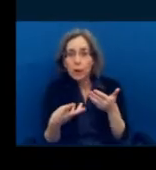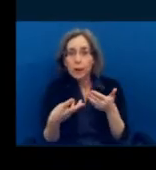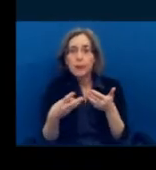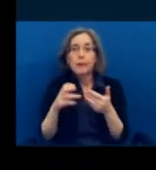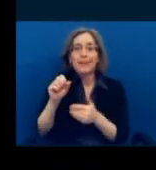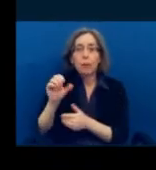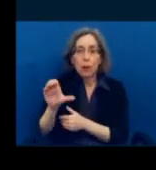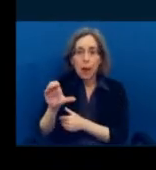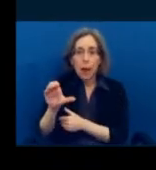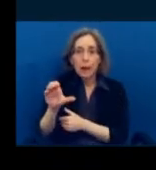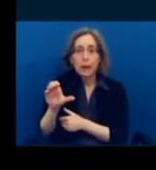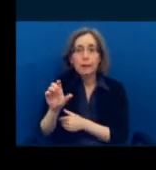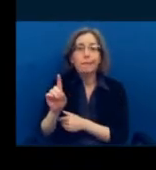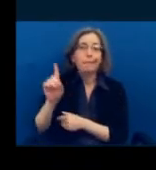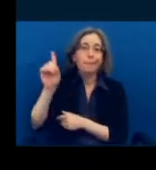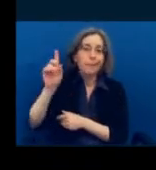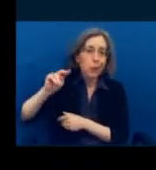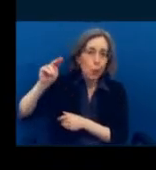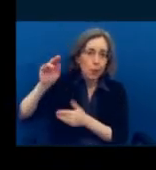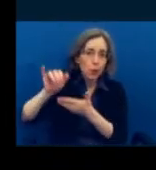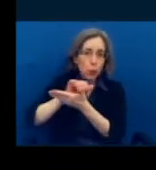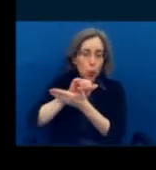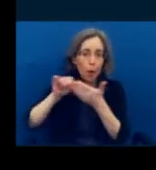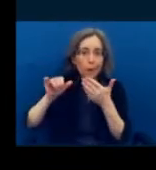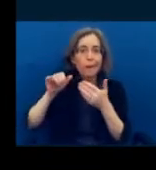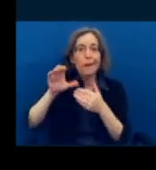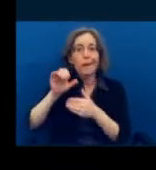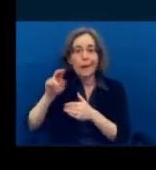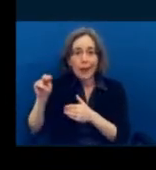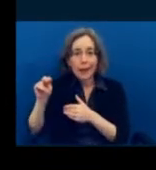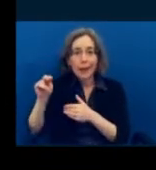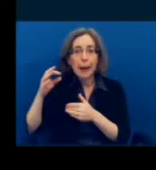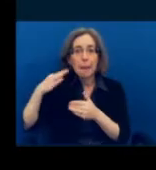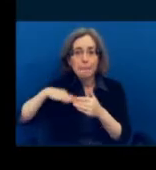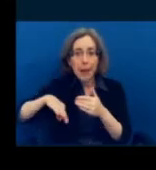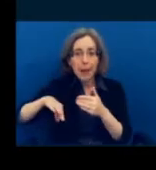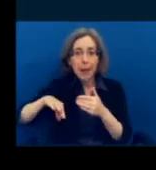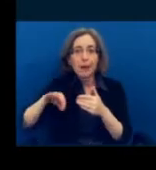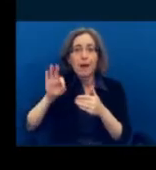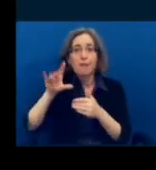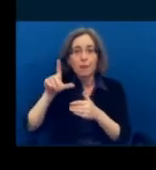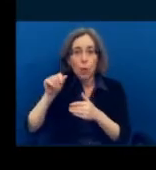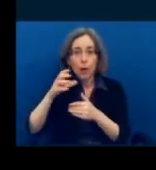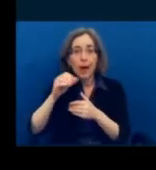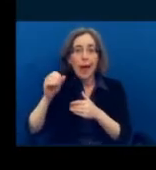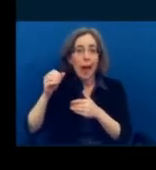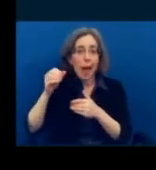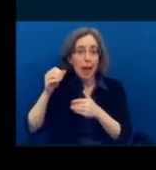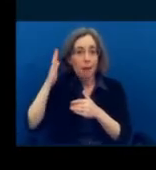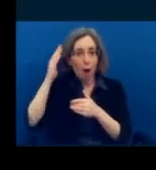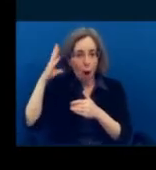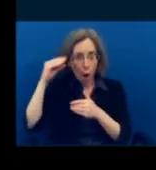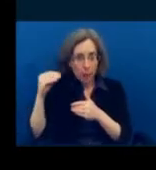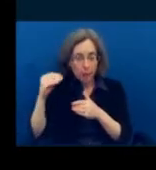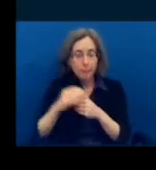CONNECTICUT, MAINE, NEW YORK AND HOLLAND. AS DR. AND HARDIST DR. HILL-EDGAR'S COMBINATION OF